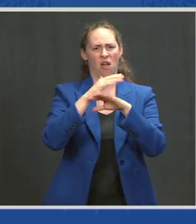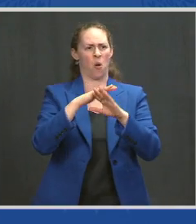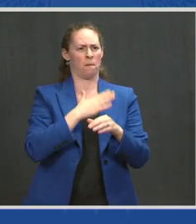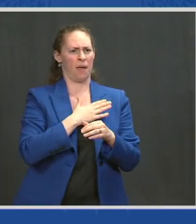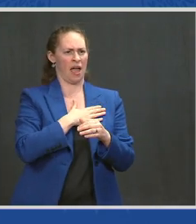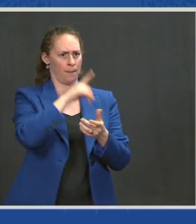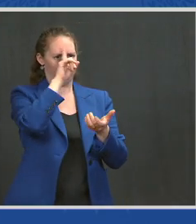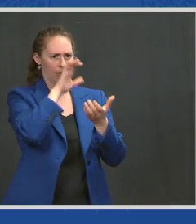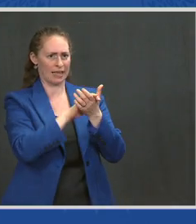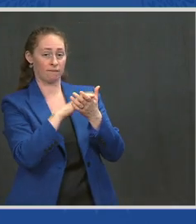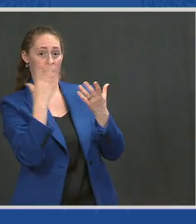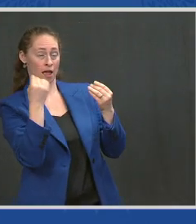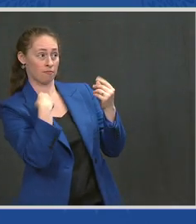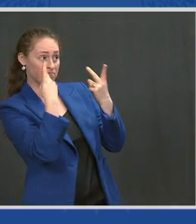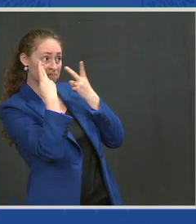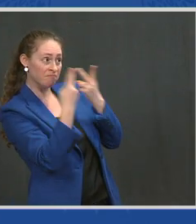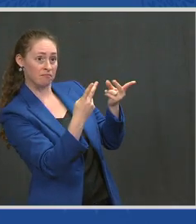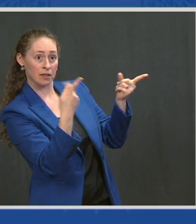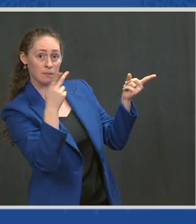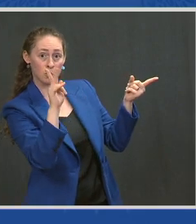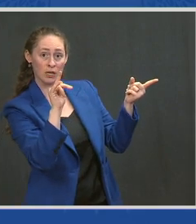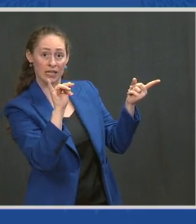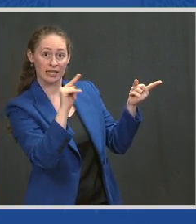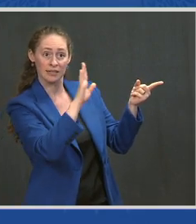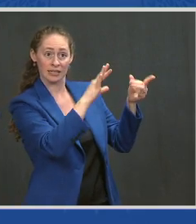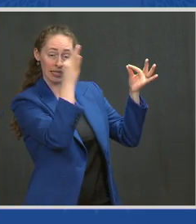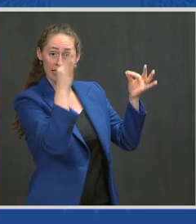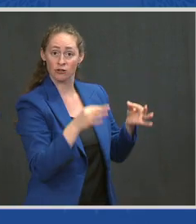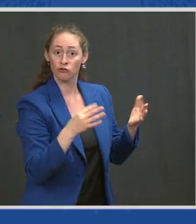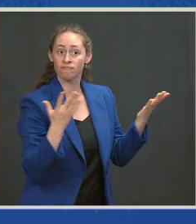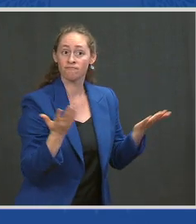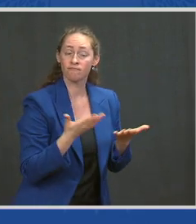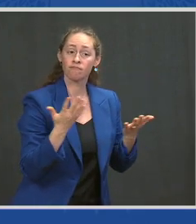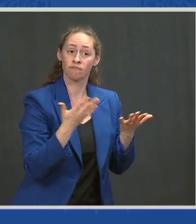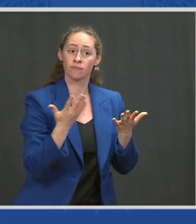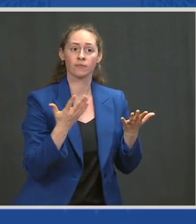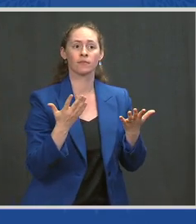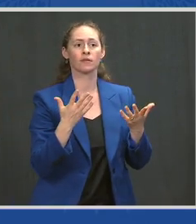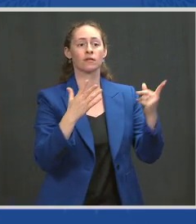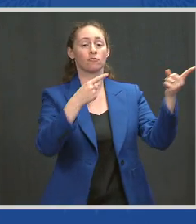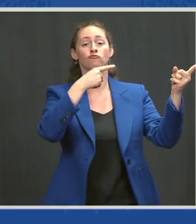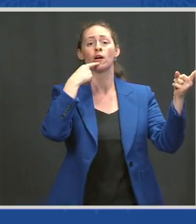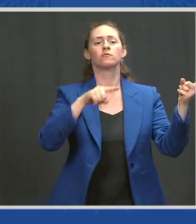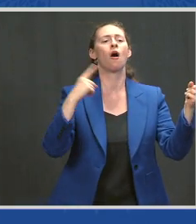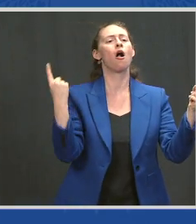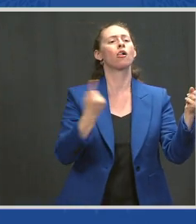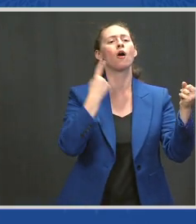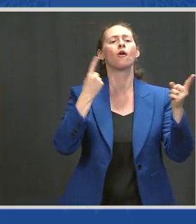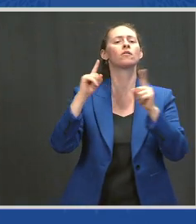was that Russia has always been a major international power